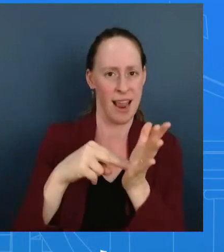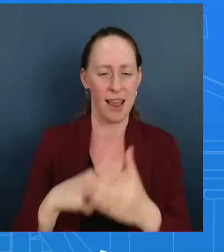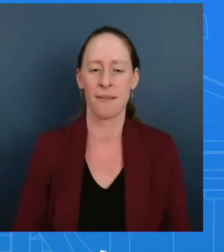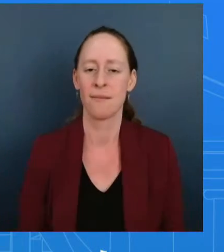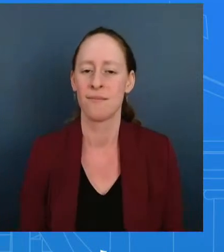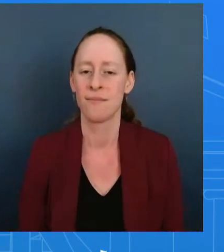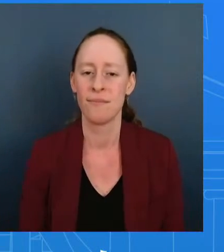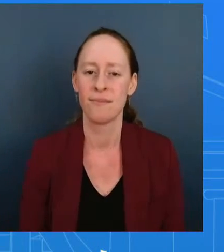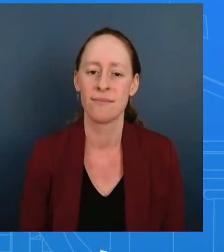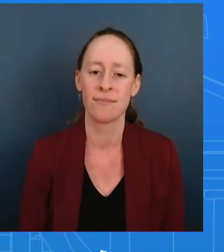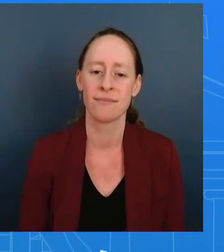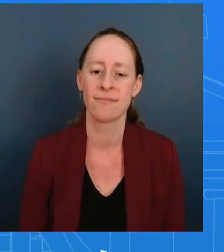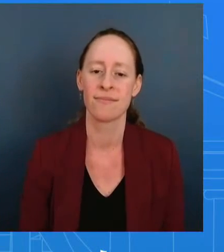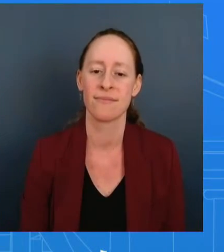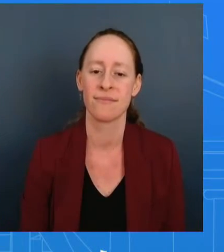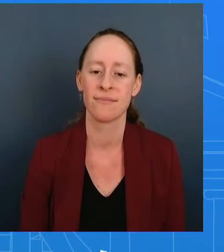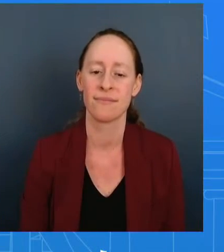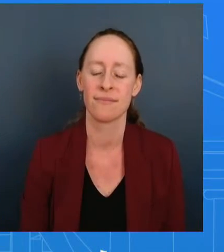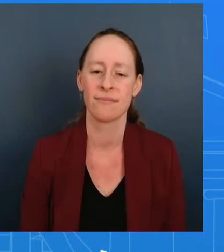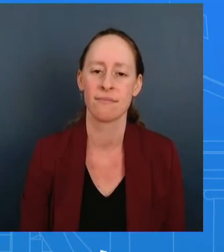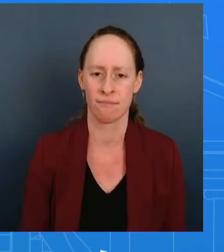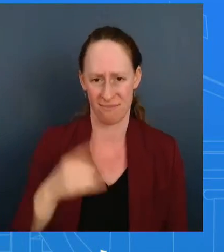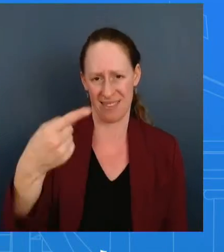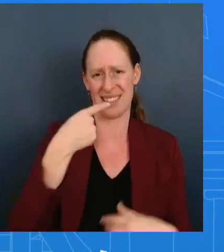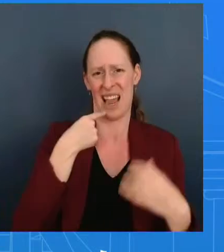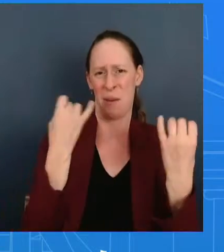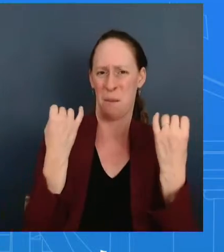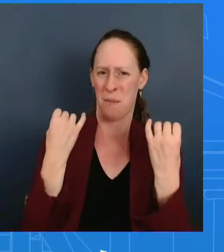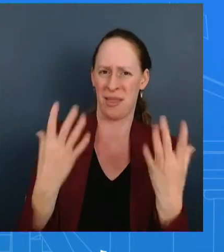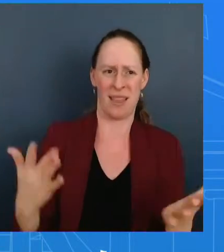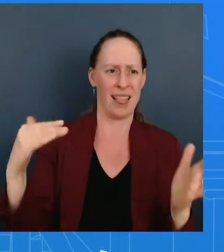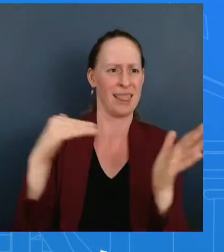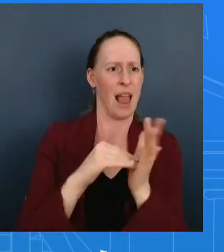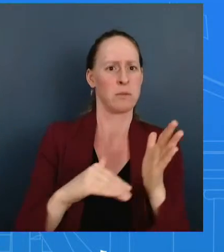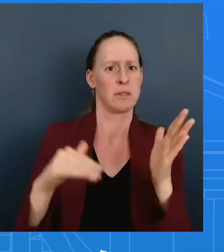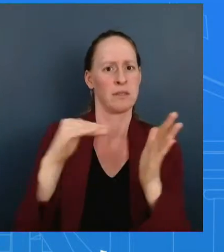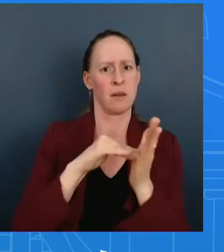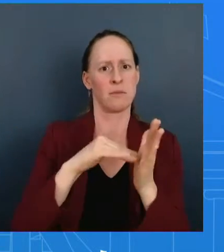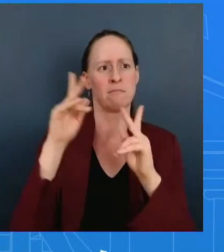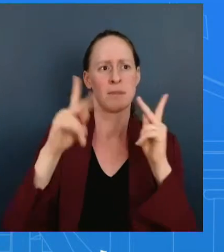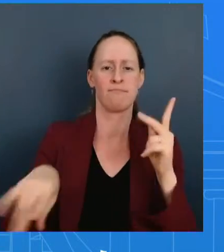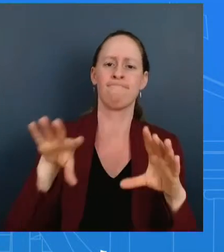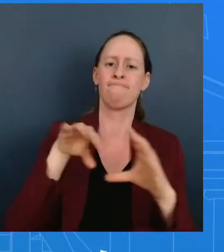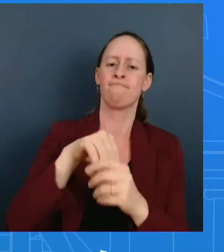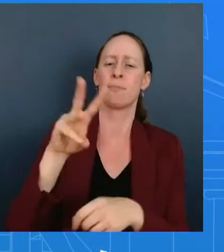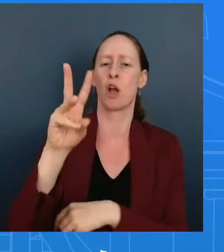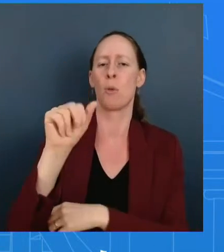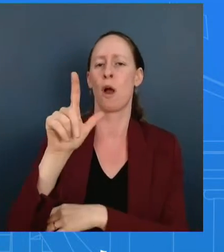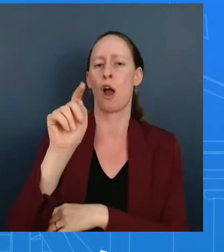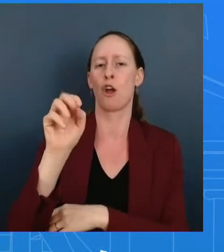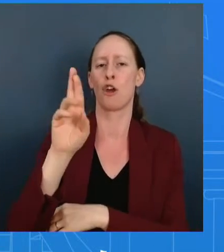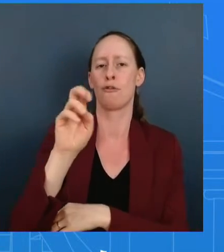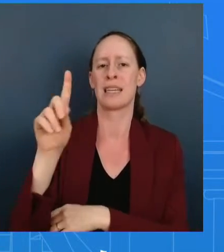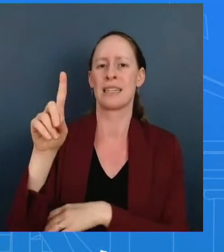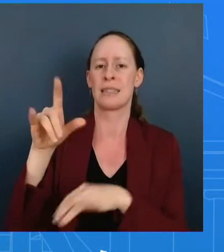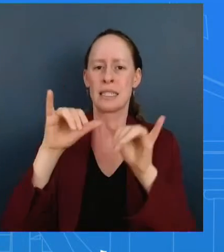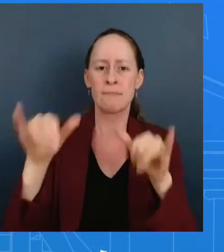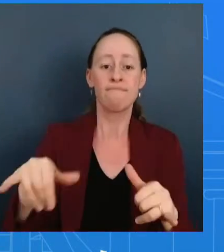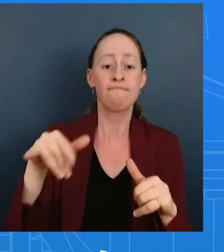by a specialist who visits -- Ms. Jean-Pierre: Yeah. The Press: -- here at the White House. But this neurologist had a meeting with the president's physician -- with his doctor. Ms. Jean-Pierre: I understand that. The Press: You're refusing to say if he was here